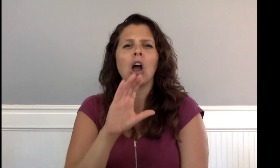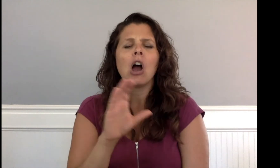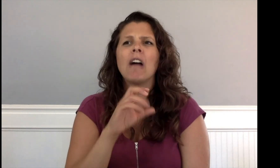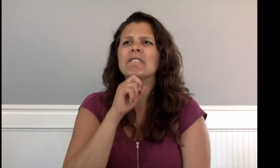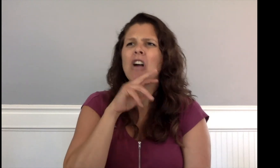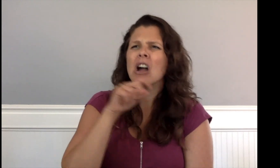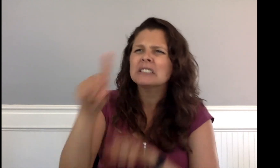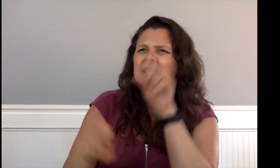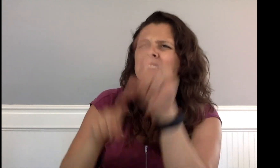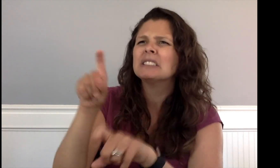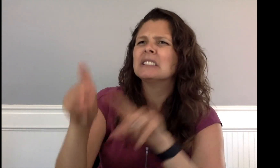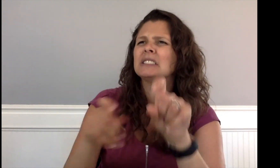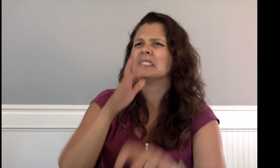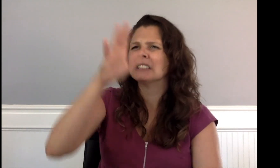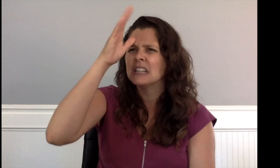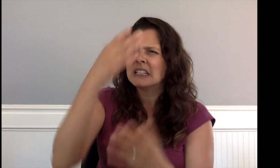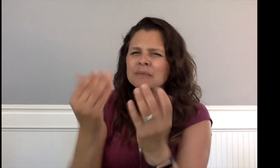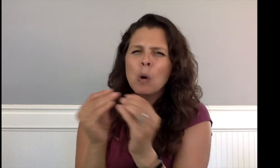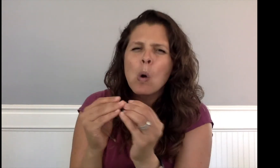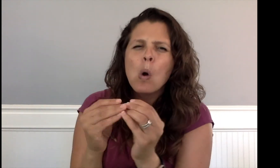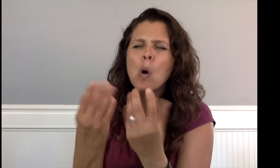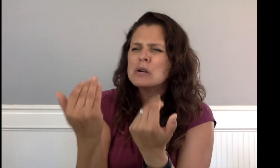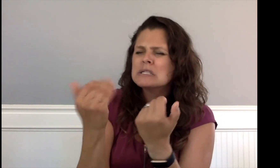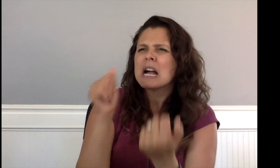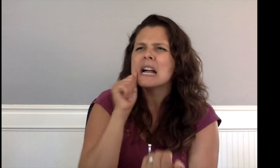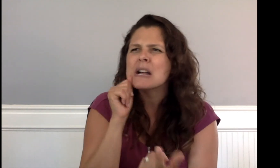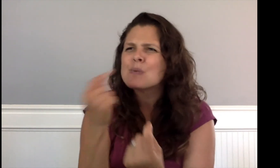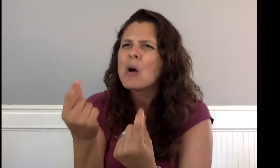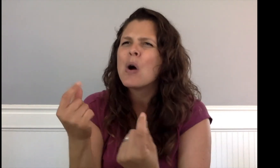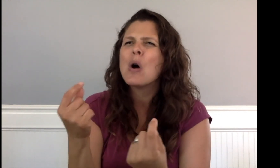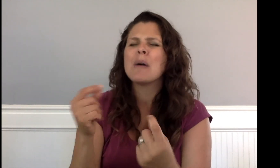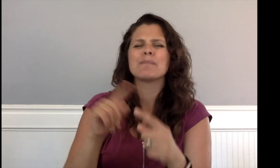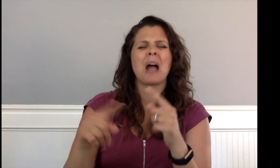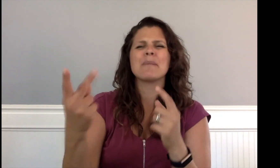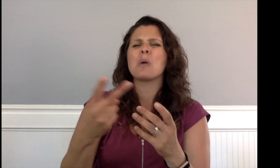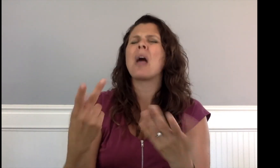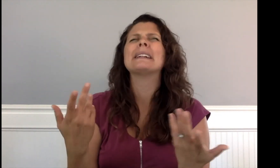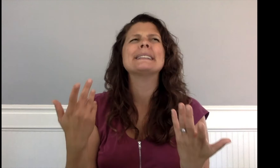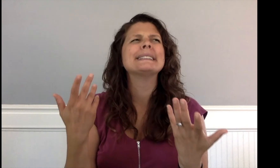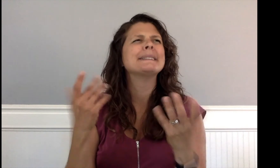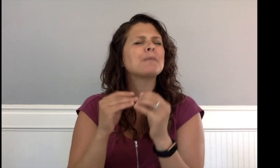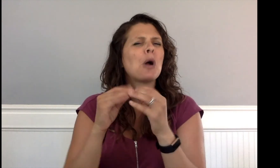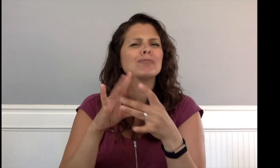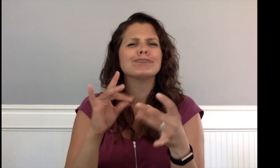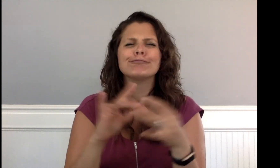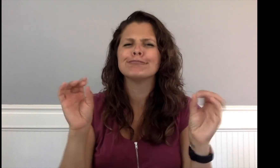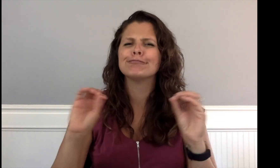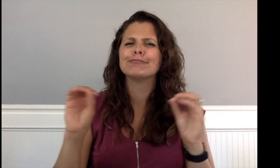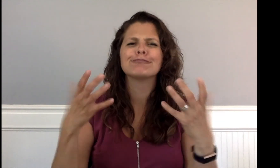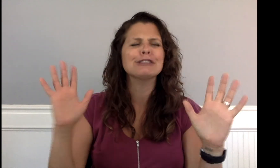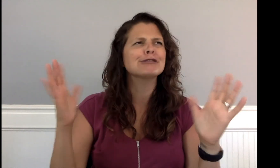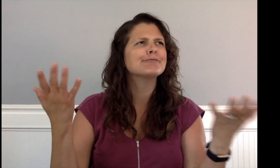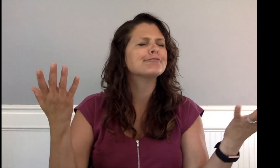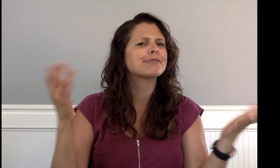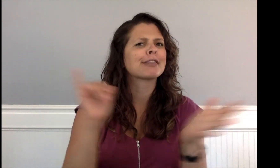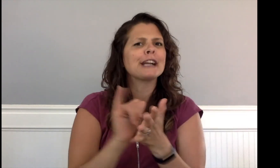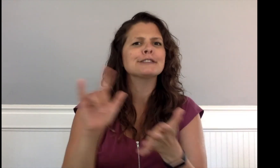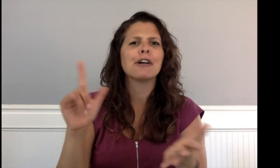Charlie and Frog asked Grandma and Grandpa Tickler to tell them more about meeting Aggie. Neither one could recall anything else.